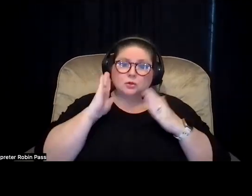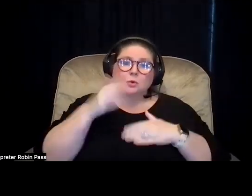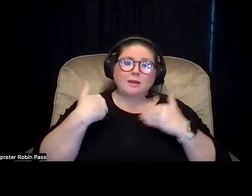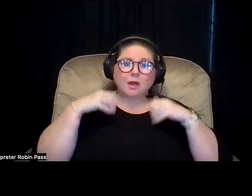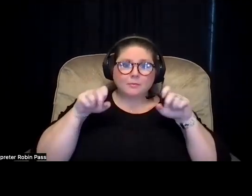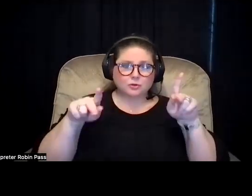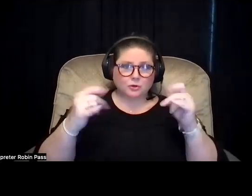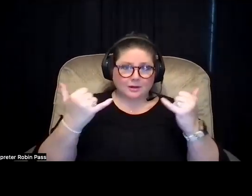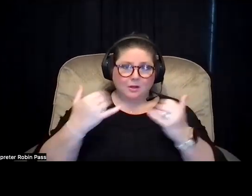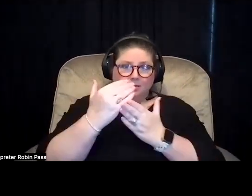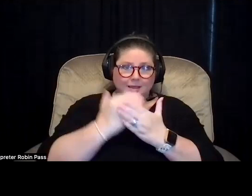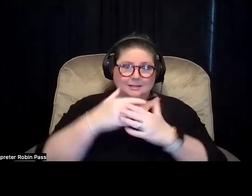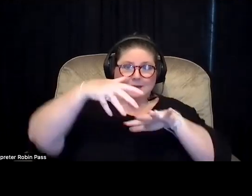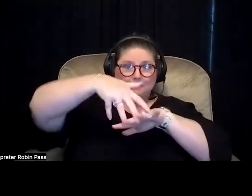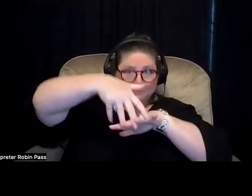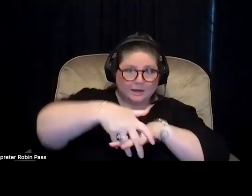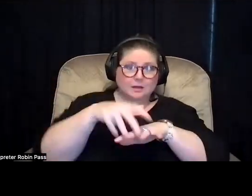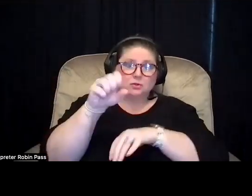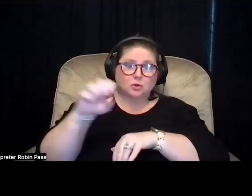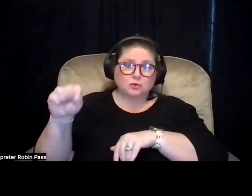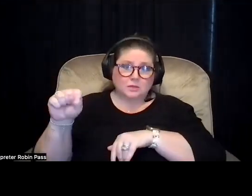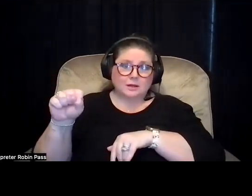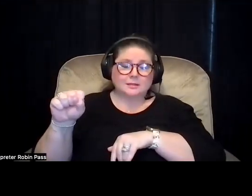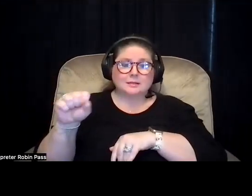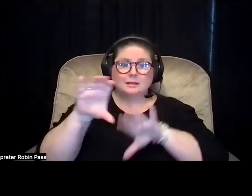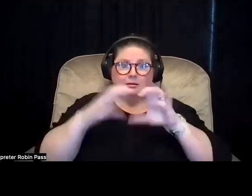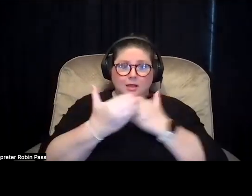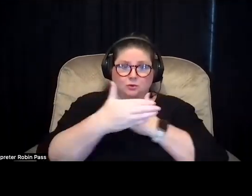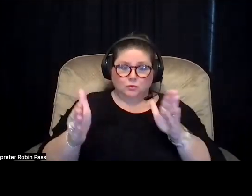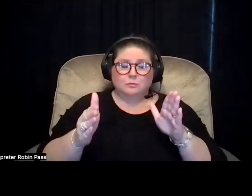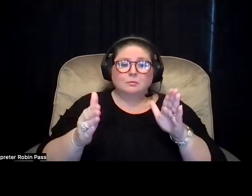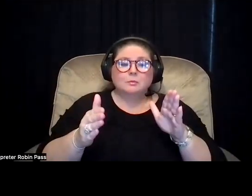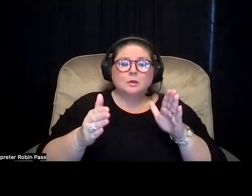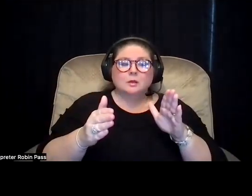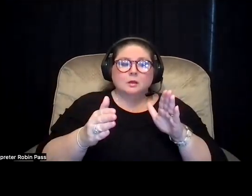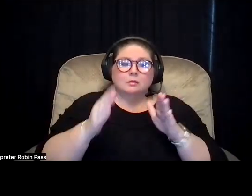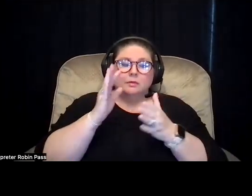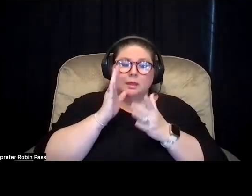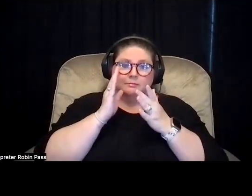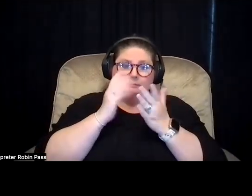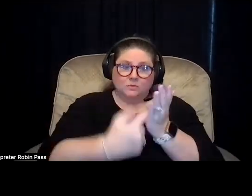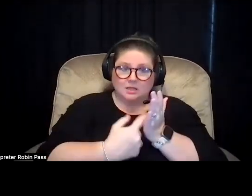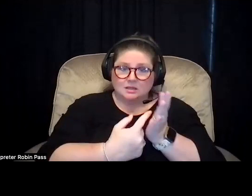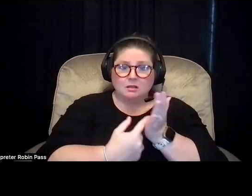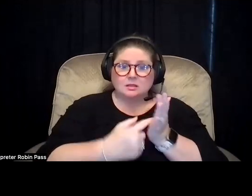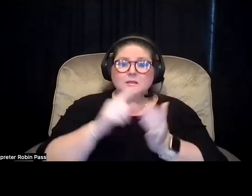lesson embedded in their social studies class that that talks about the tulsa race massacre